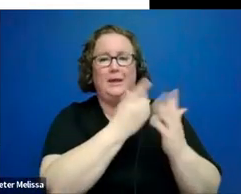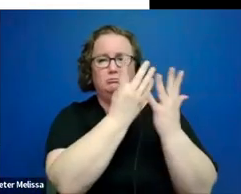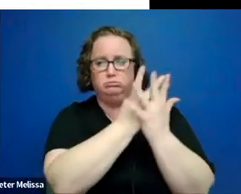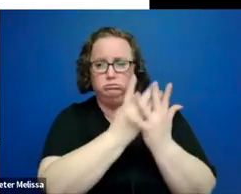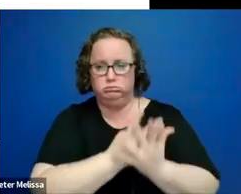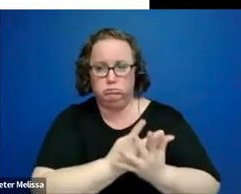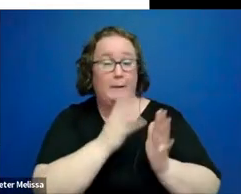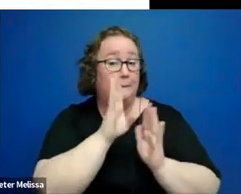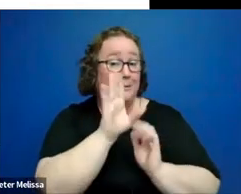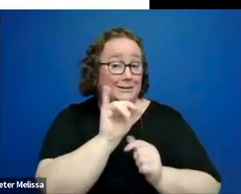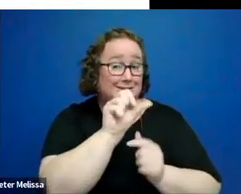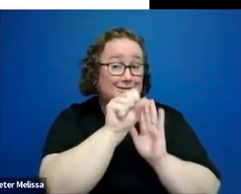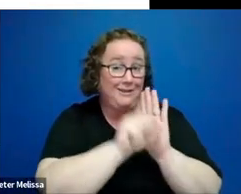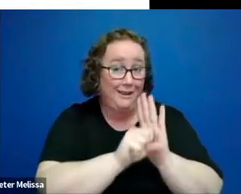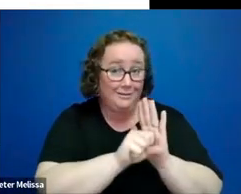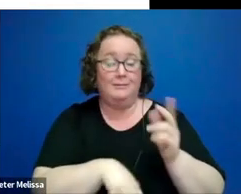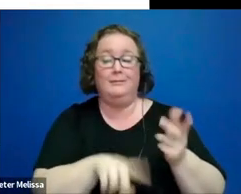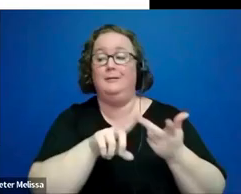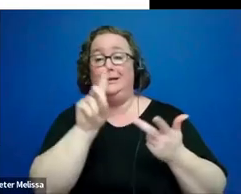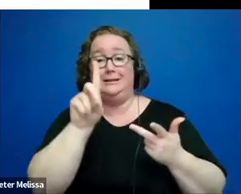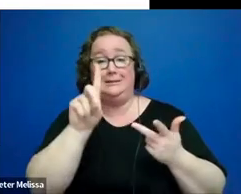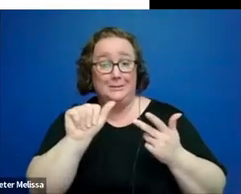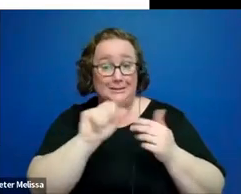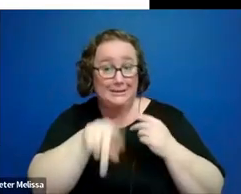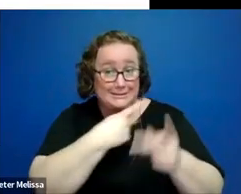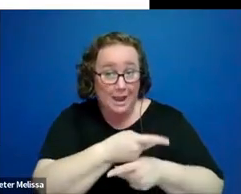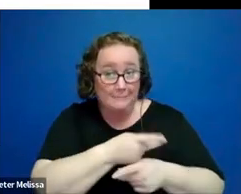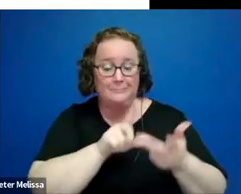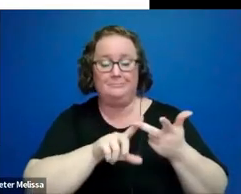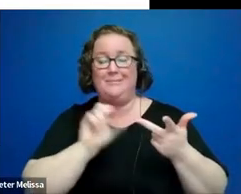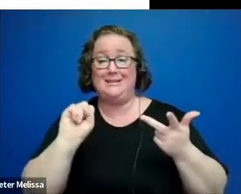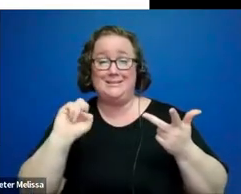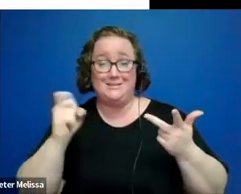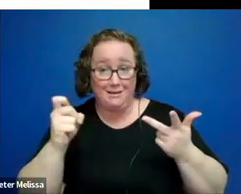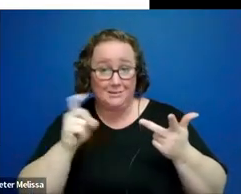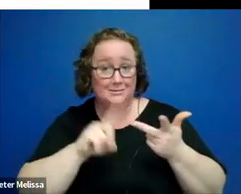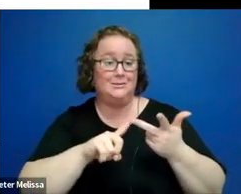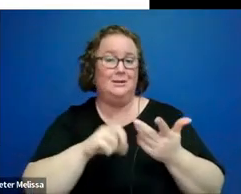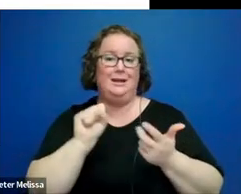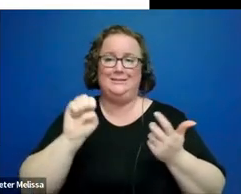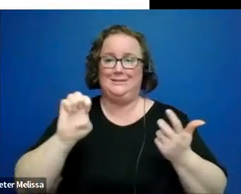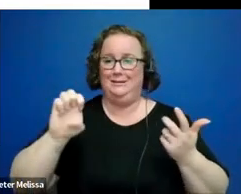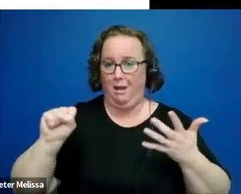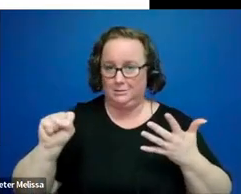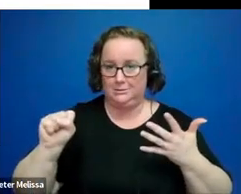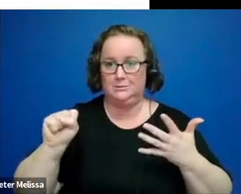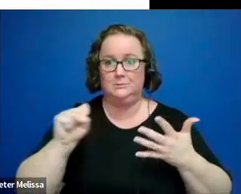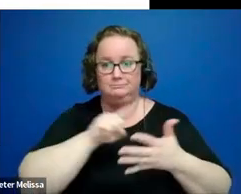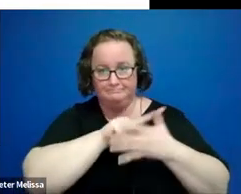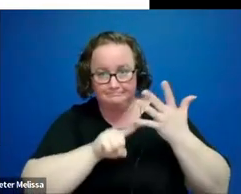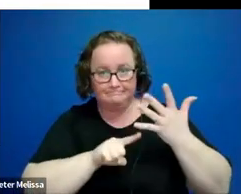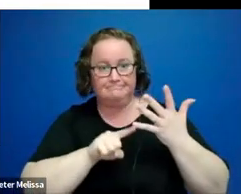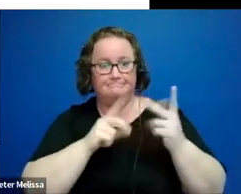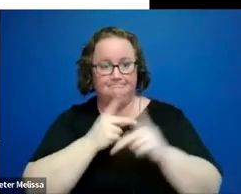disability type, sex, and socioeconomic status, taking into account federal poverty level.